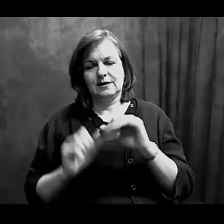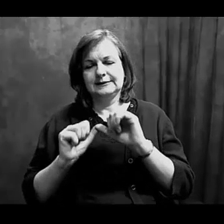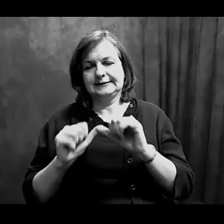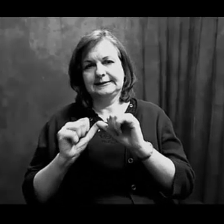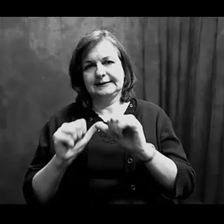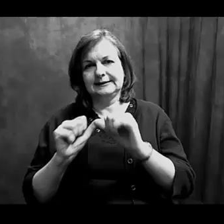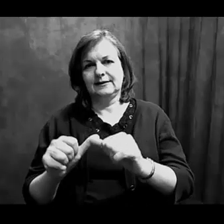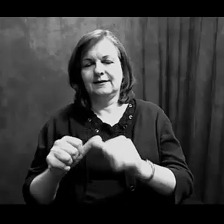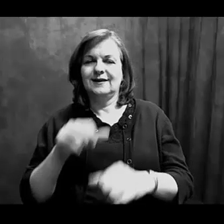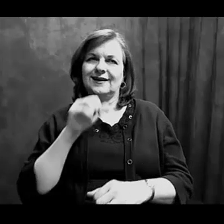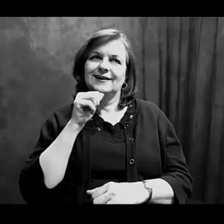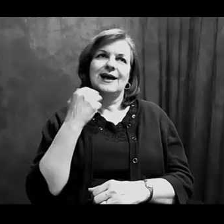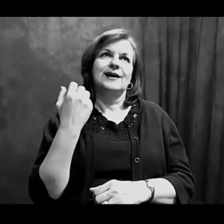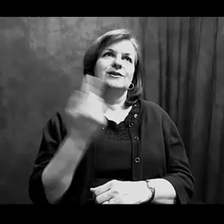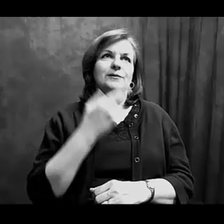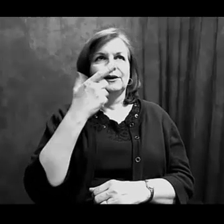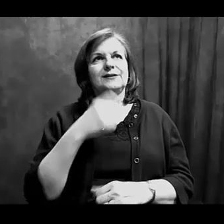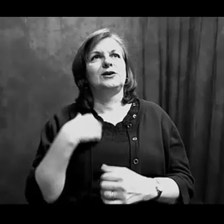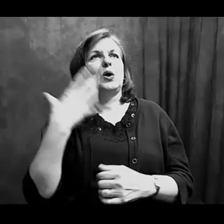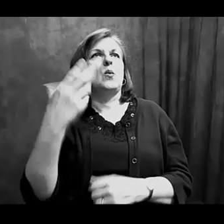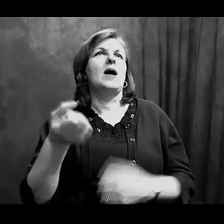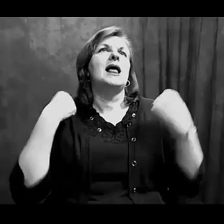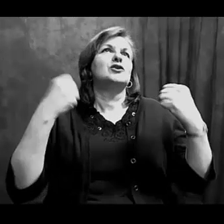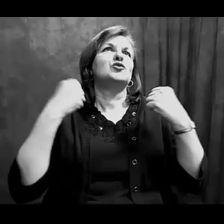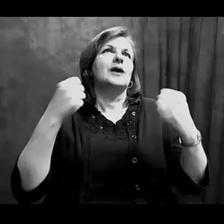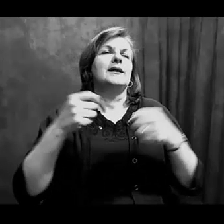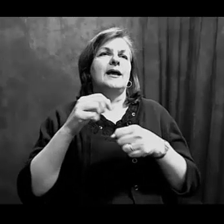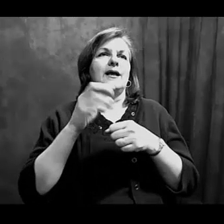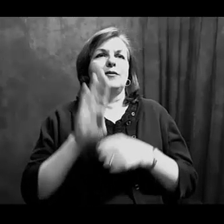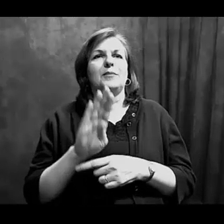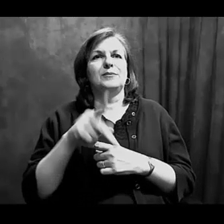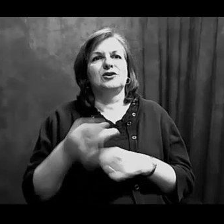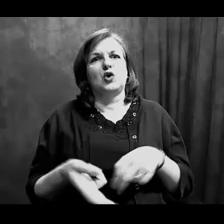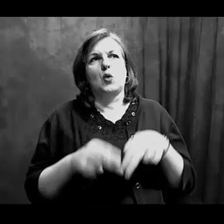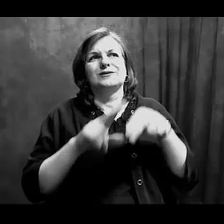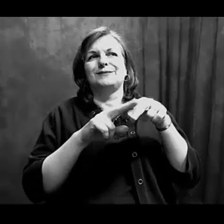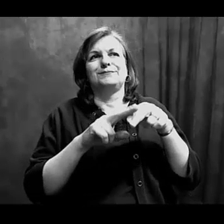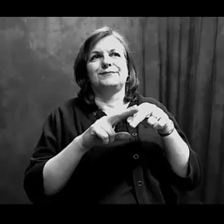consistently not just you're exercising and your blood pressure goes up because you're exercising